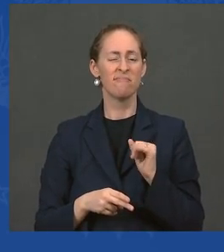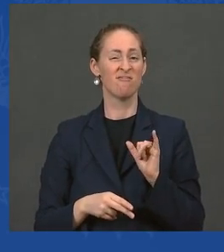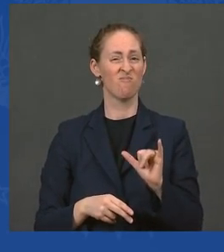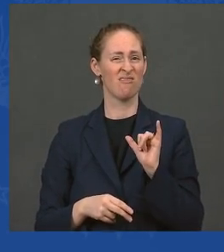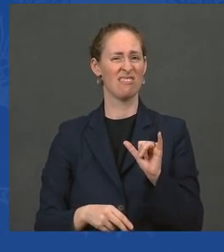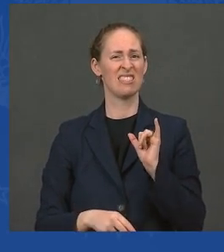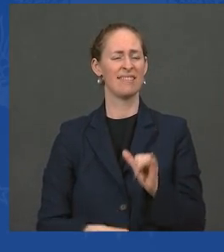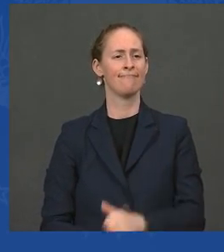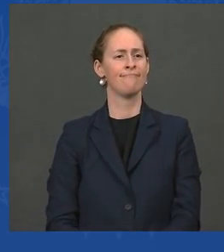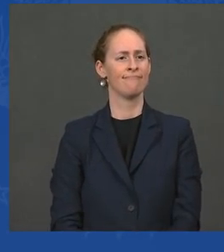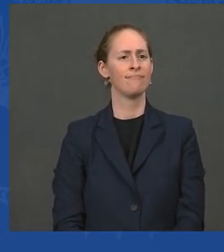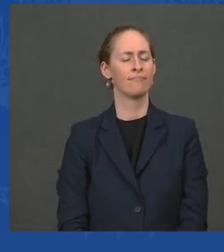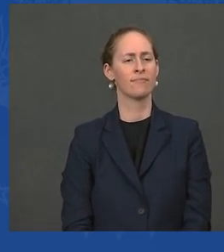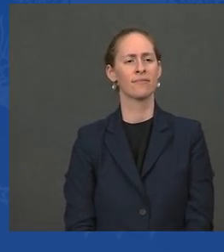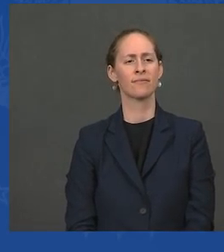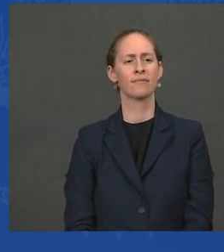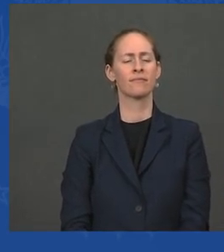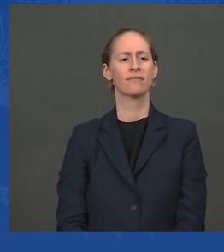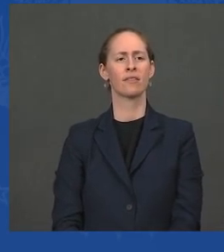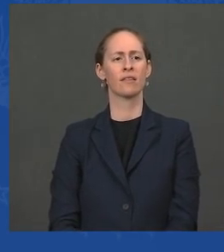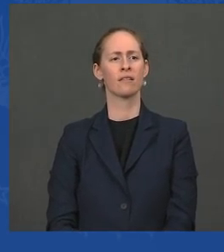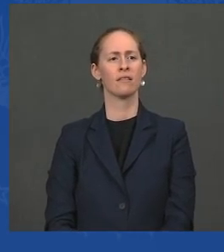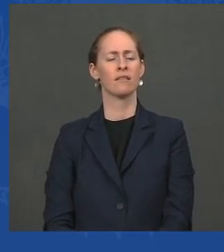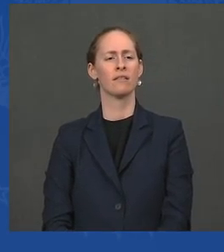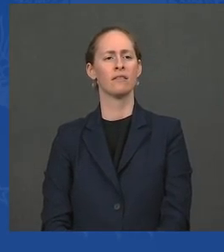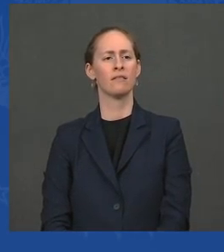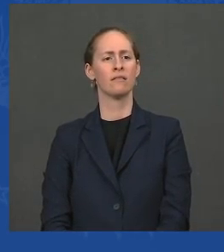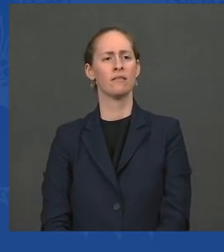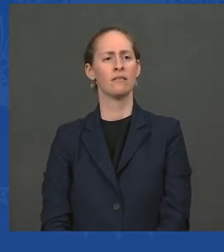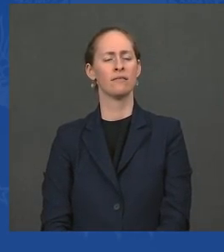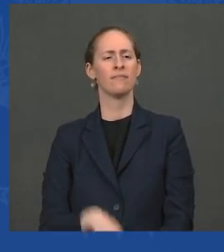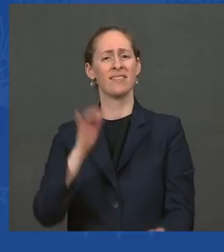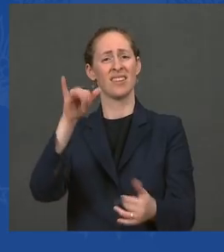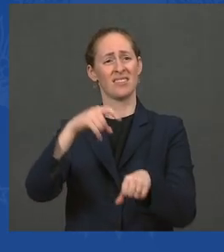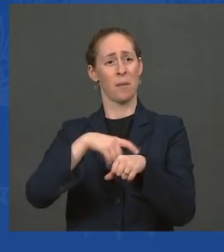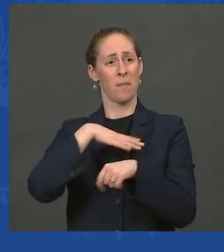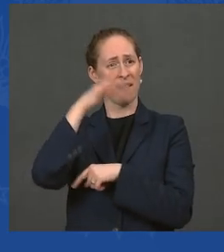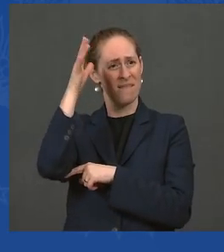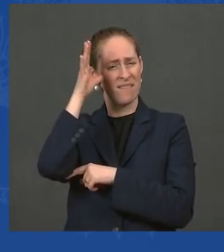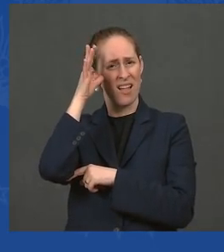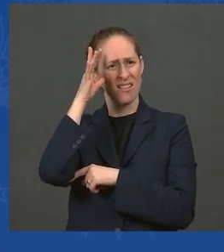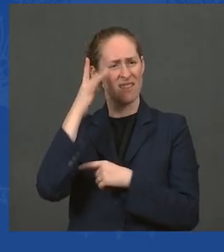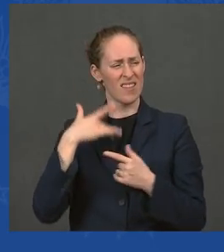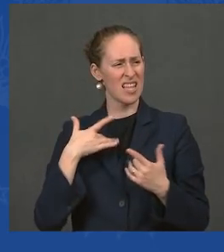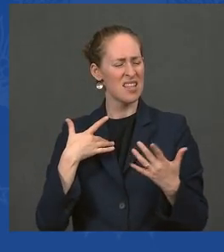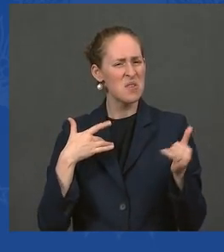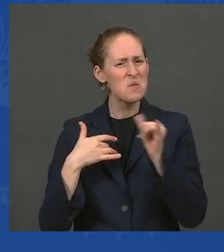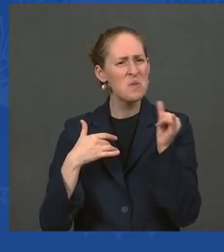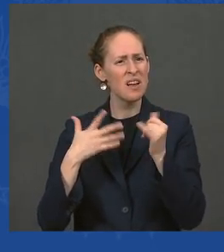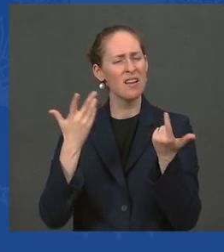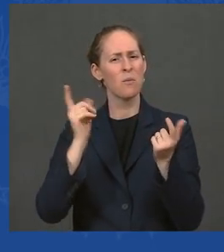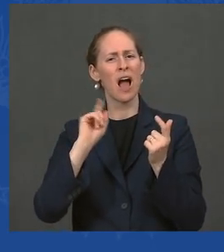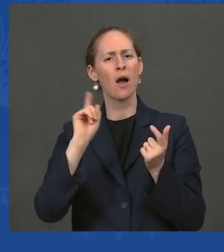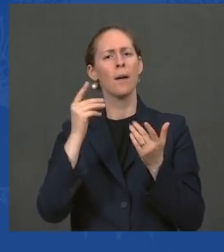My dad used to say, "Everybody is entitled. All we're looking for is just a little breathing room." Just a little bit of extra room --